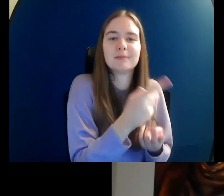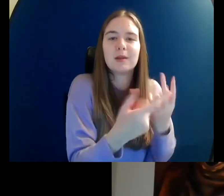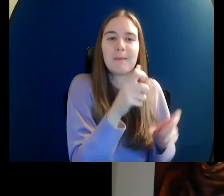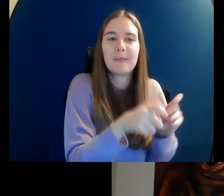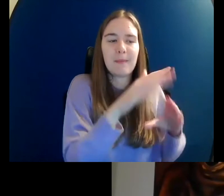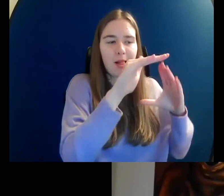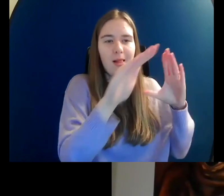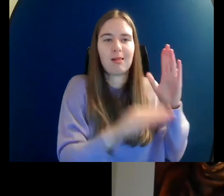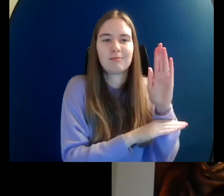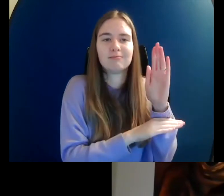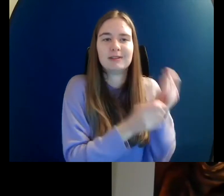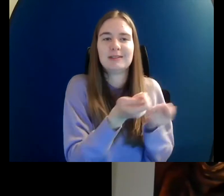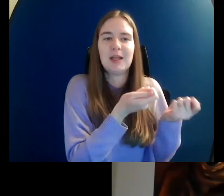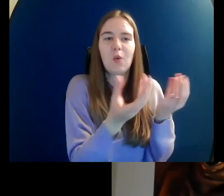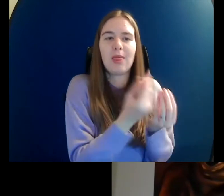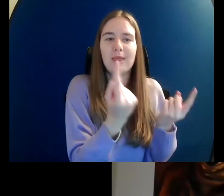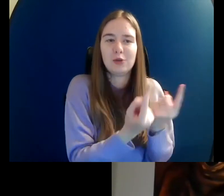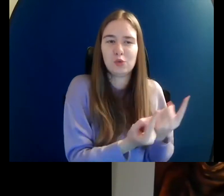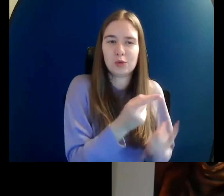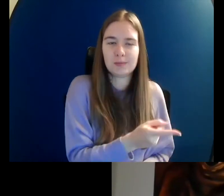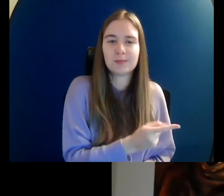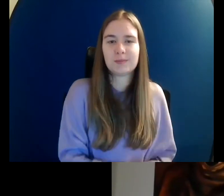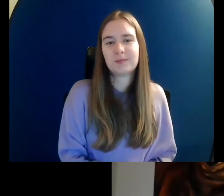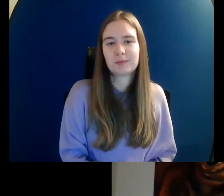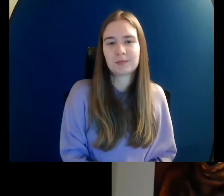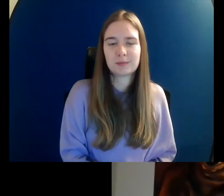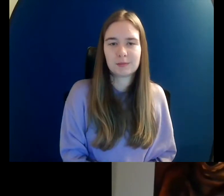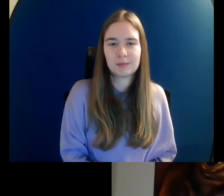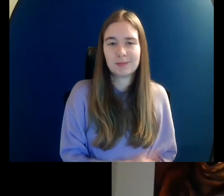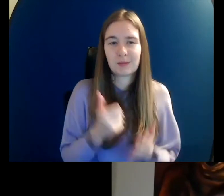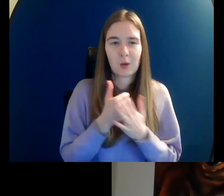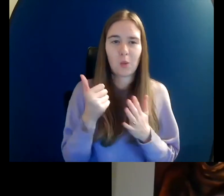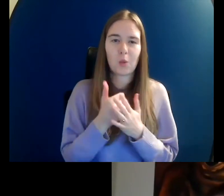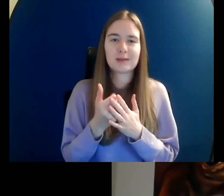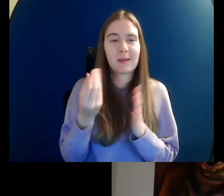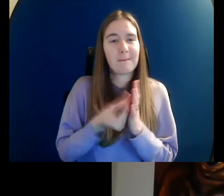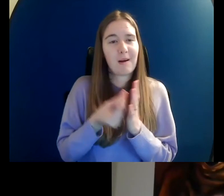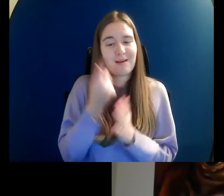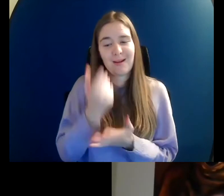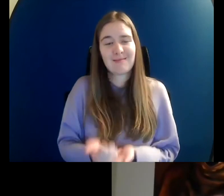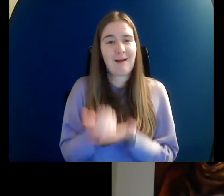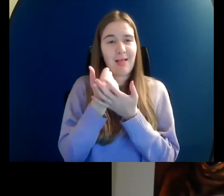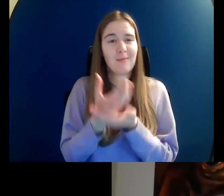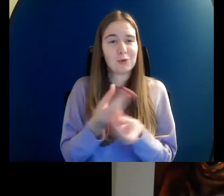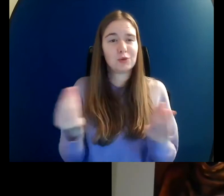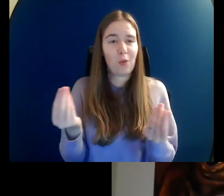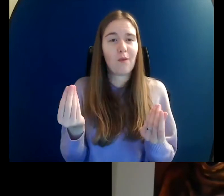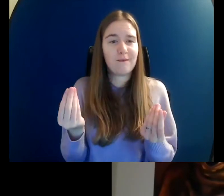to deal and solve with the issues. As is always the case, money can help solve and greatly affect issues around the world,